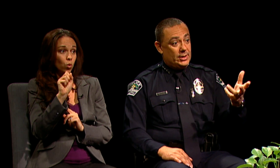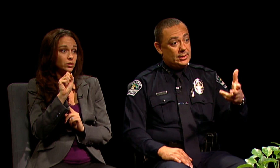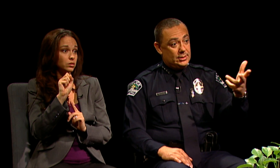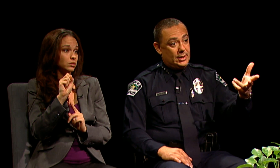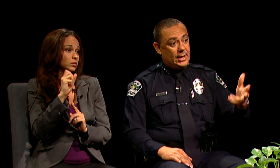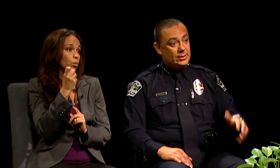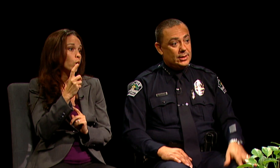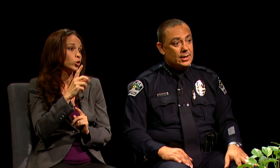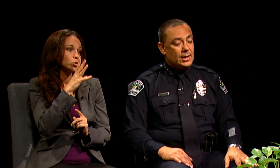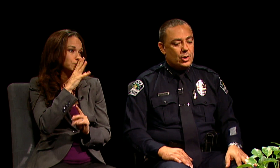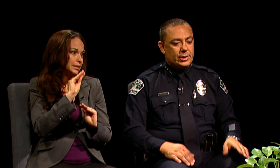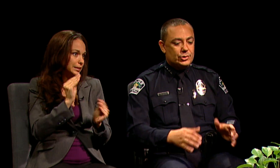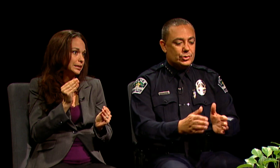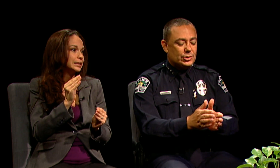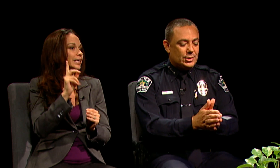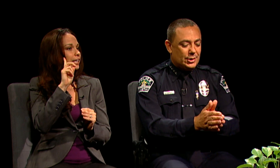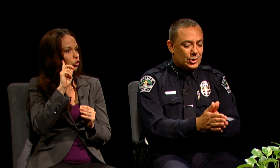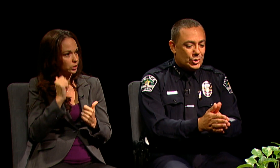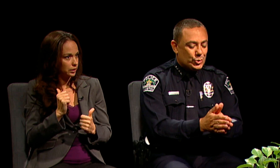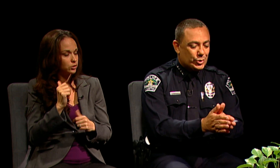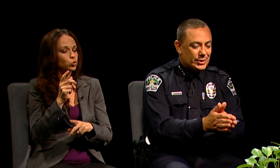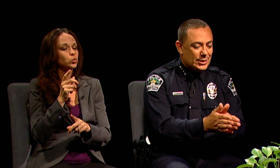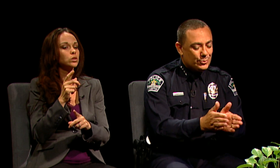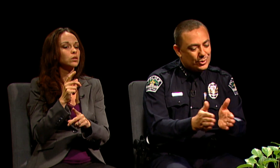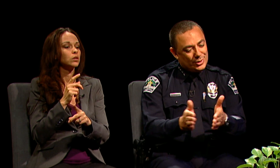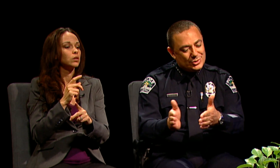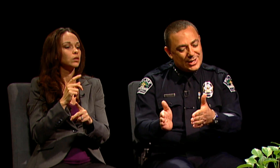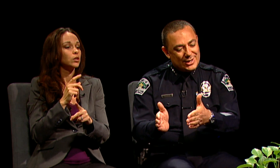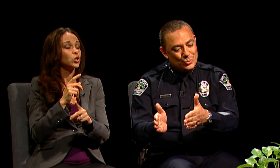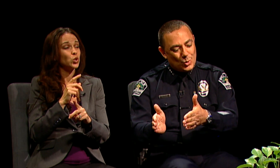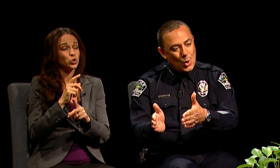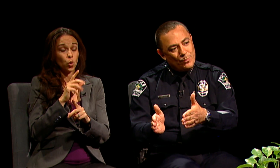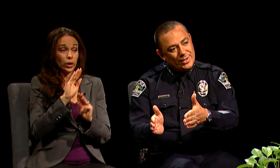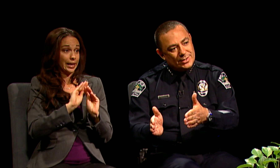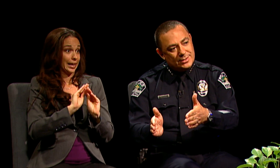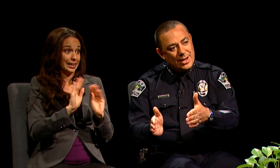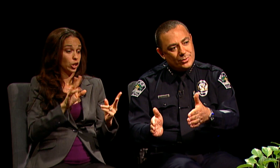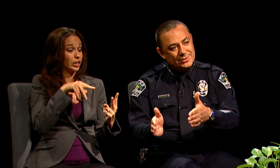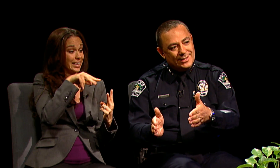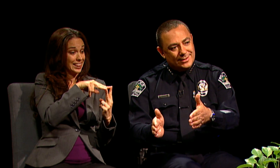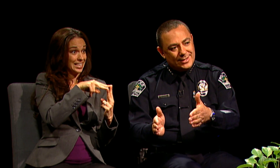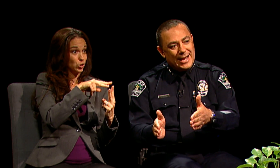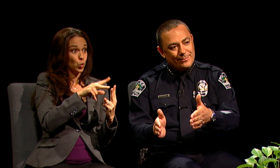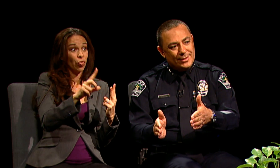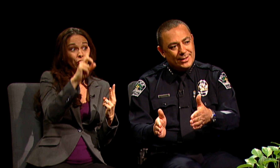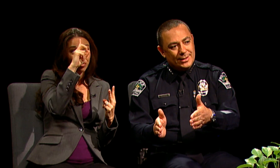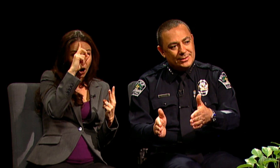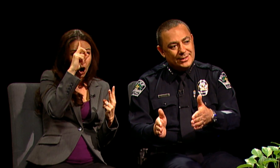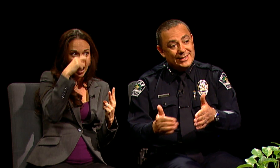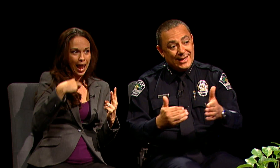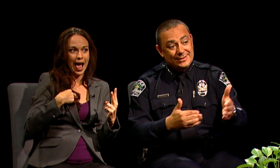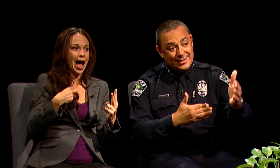AND HAD HEARING ISSUES. SO CLEARLY WHAT THESE GUYS WERE HOPING IS THAT I WOULDN'T TAKE THE TIME TO GET TO HEAR